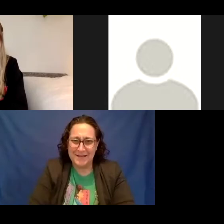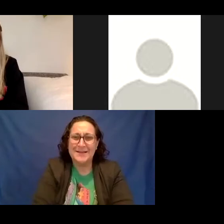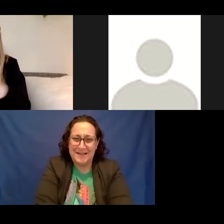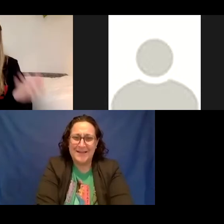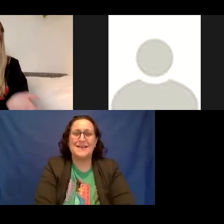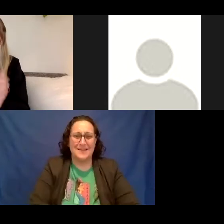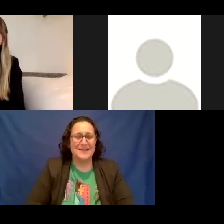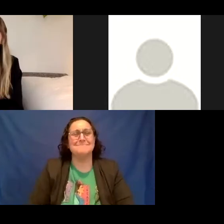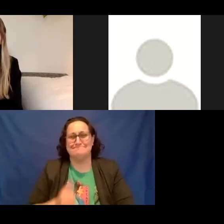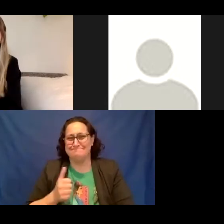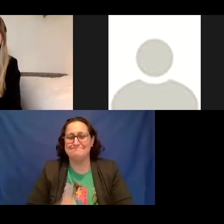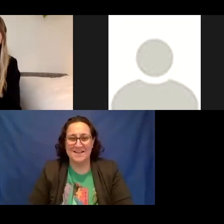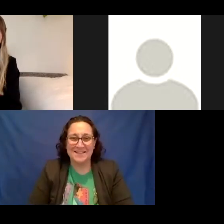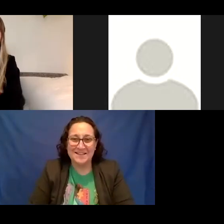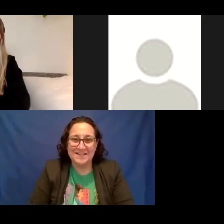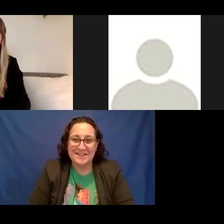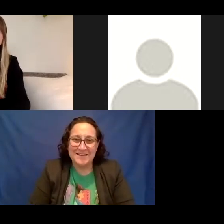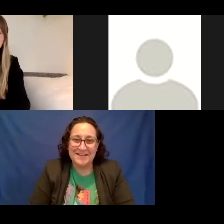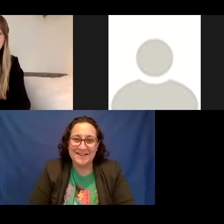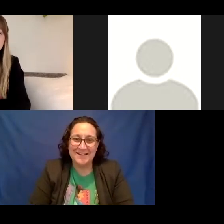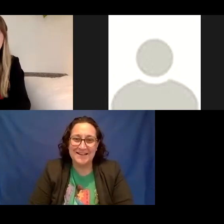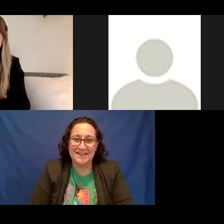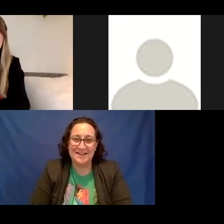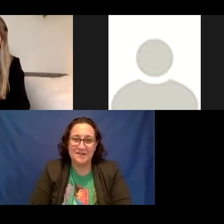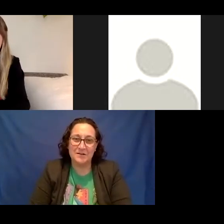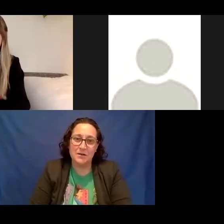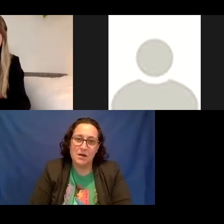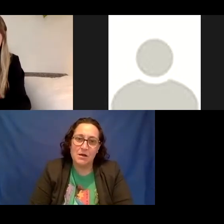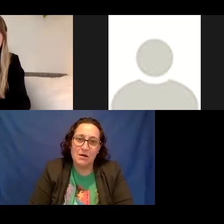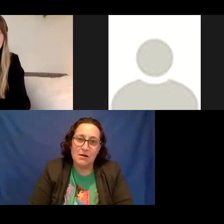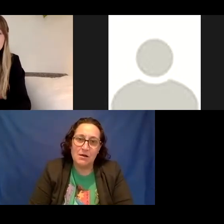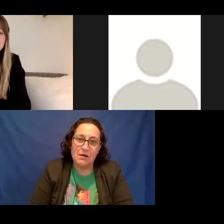class, which used to be called Abnormal Psych, and I'm really, really enjoying it so,